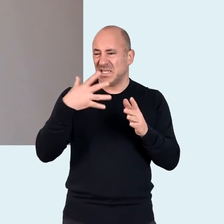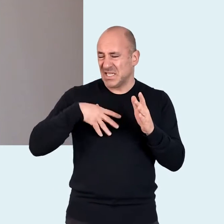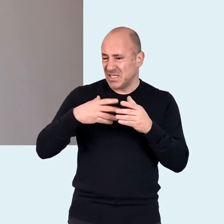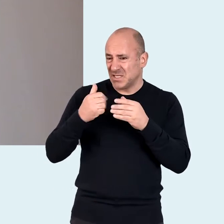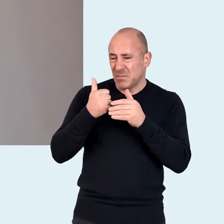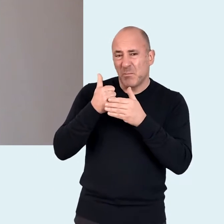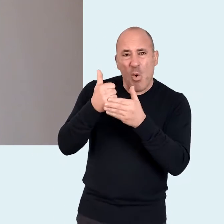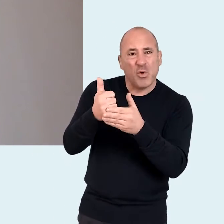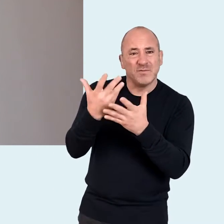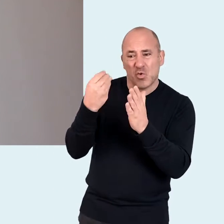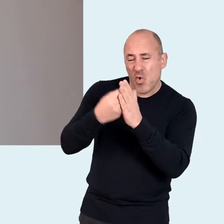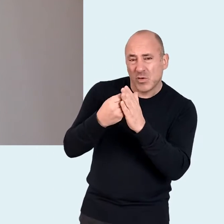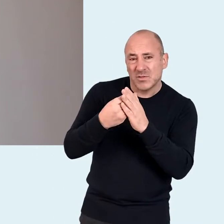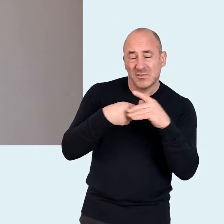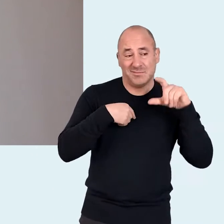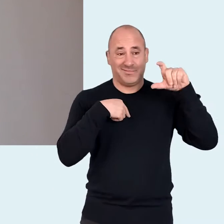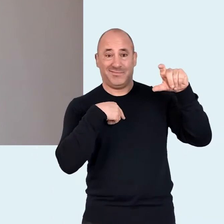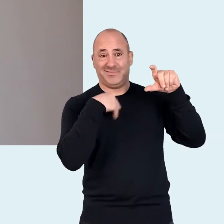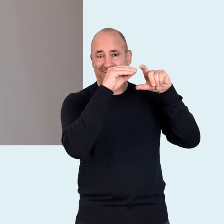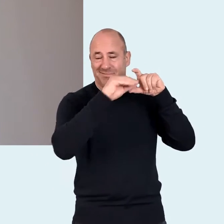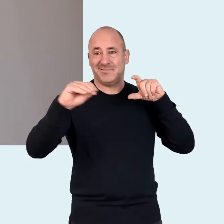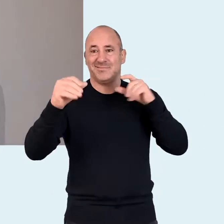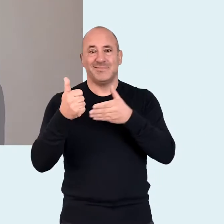place for those that may need help with those costs.